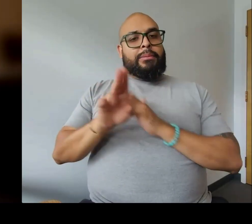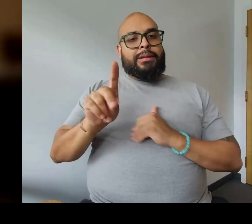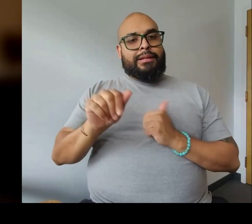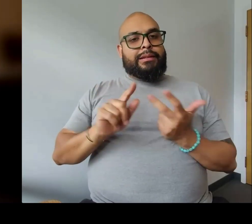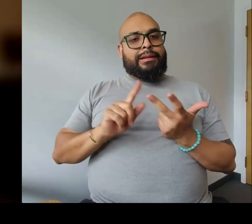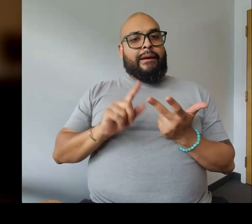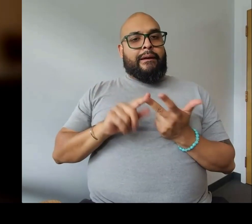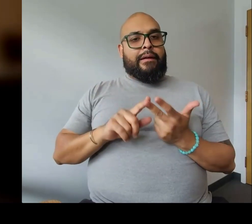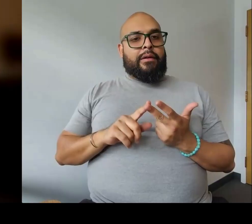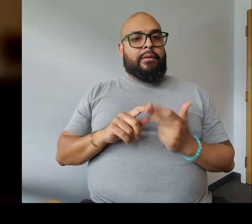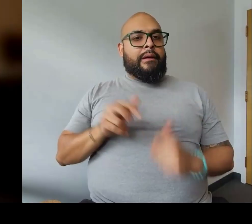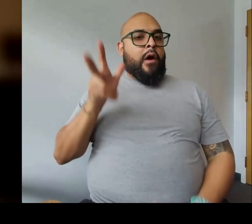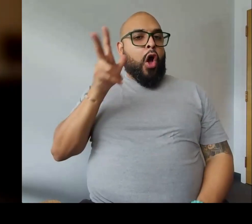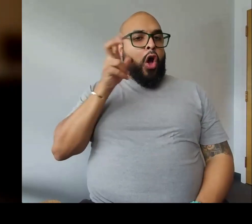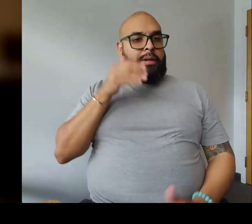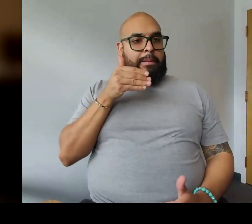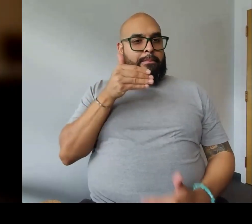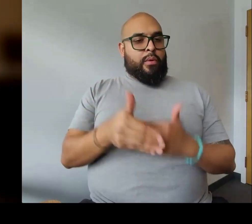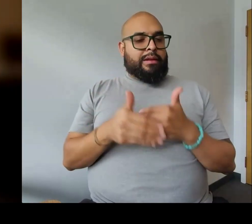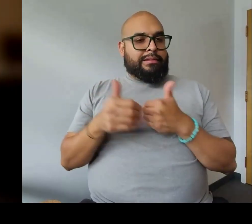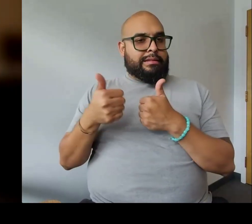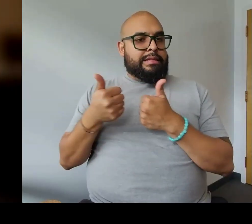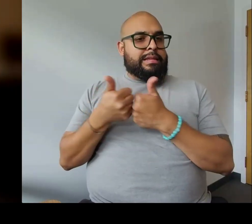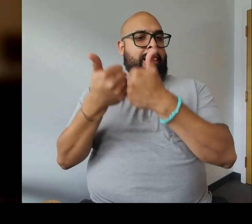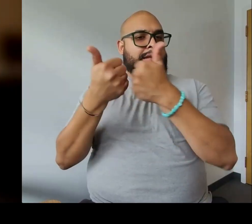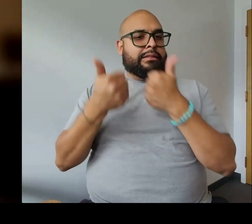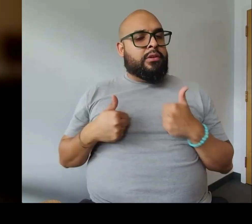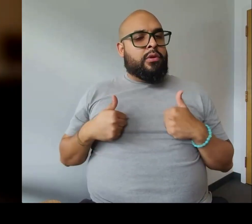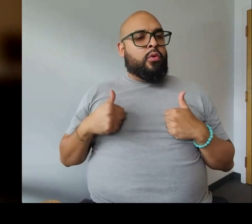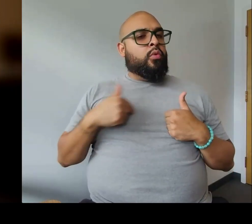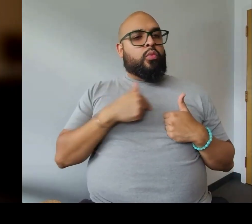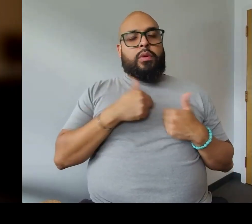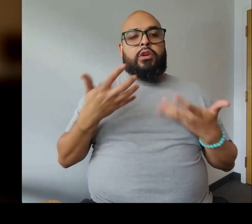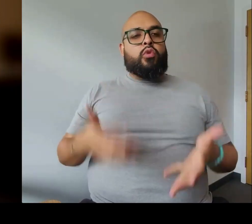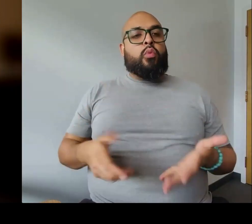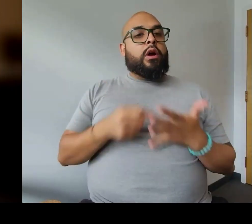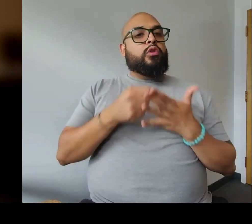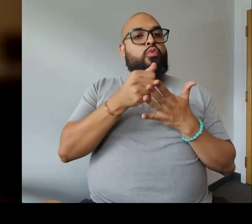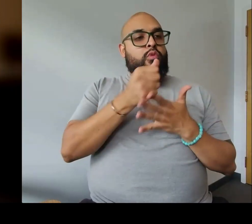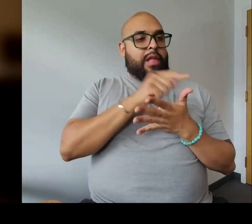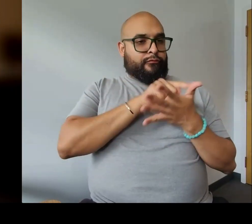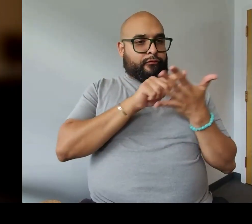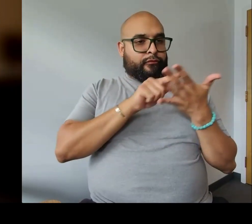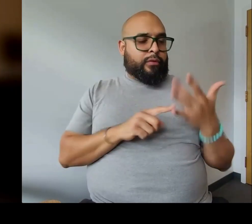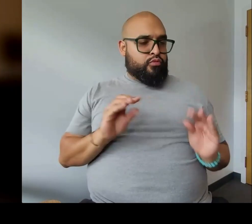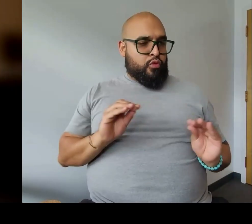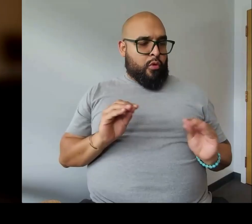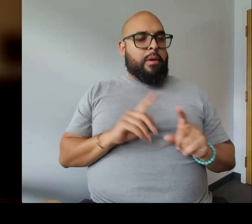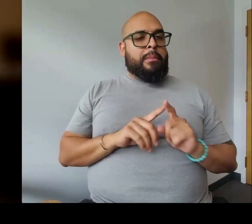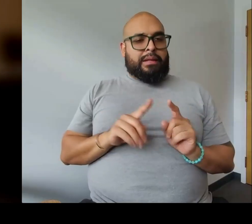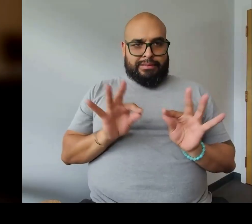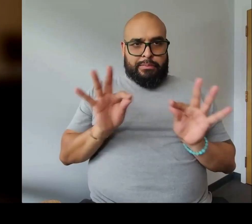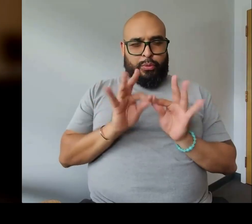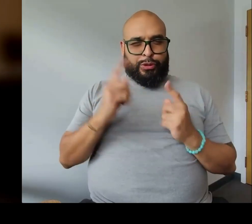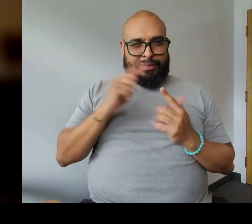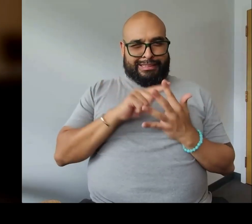So we'd want to rule out anything like that before, you know, well, they could have both.